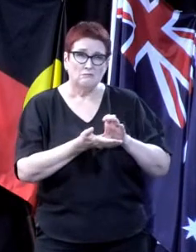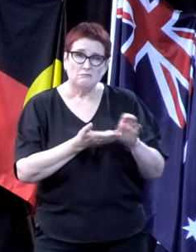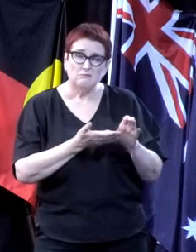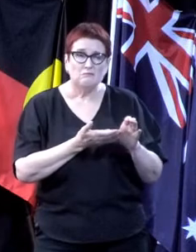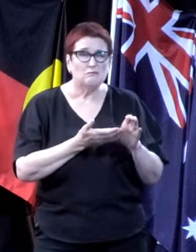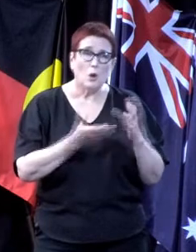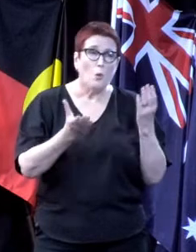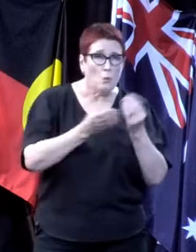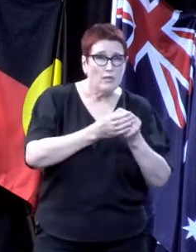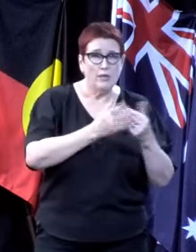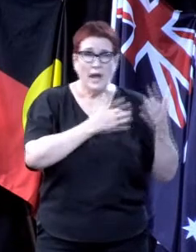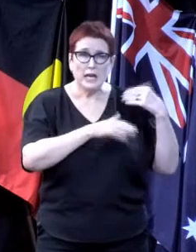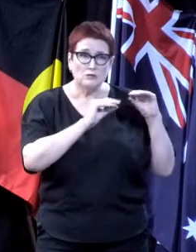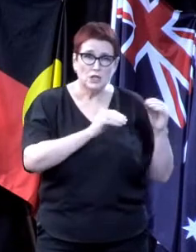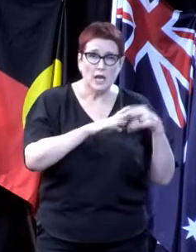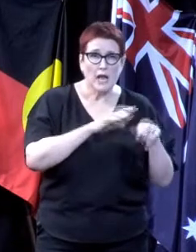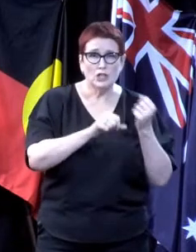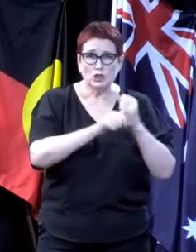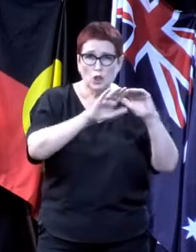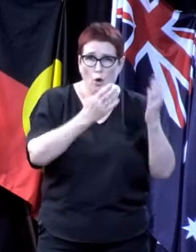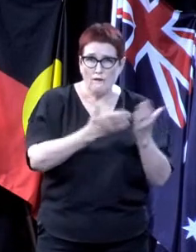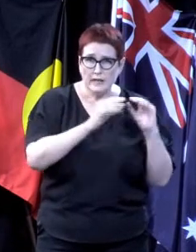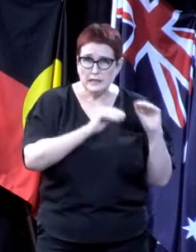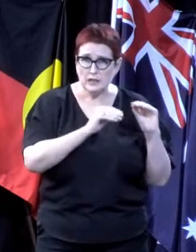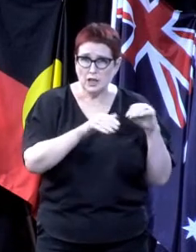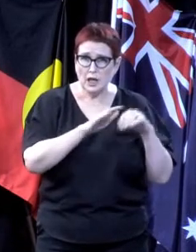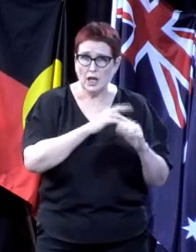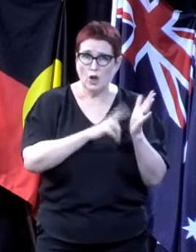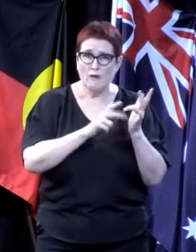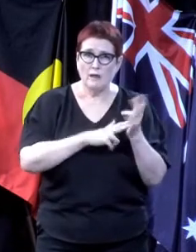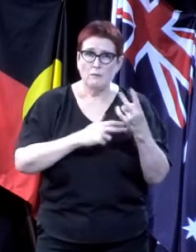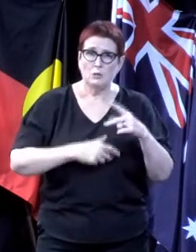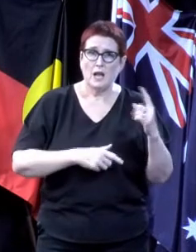and geography from November 2011 until the second semester of 2013?